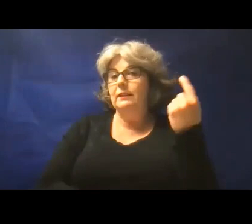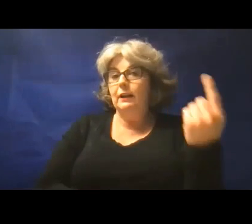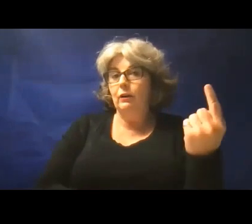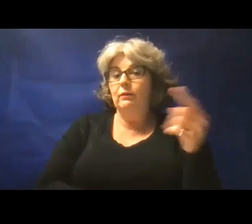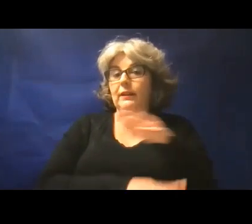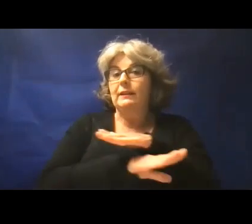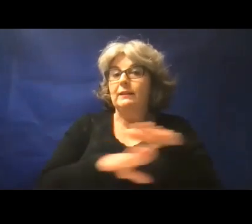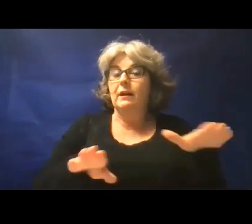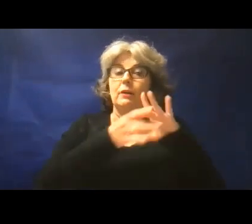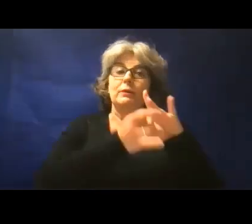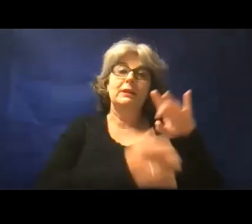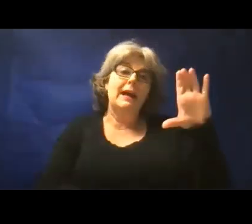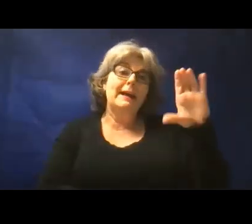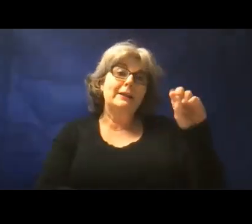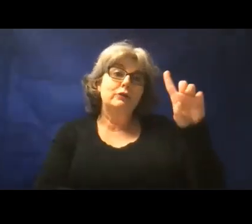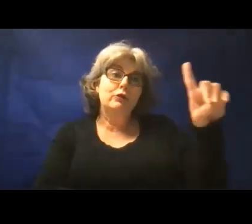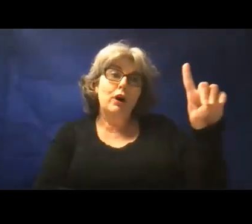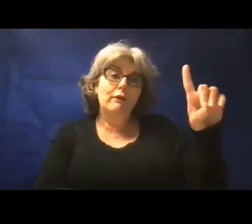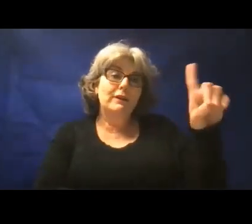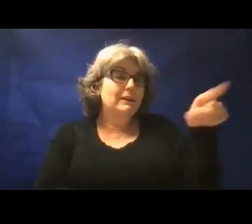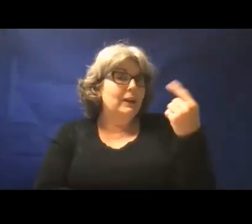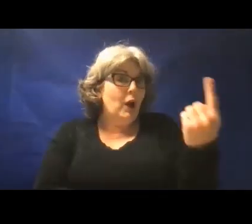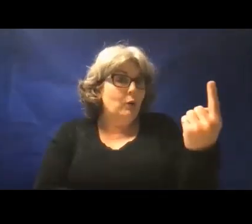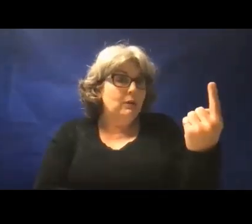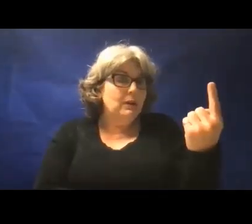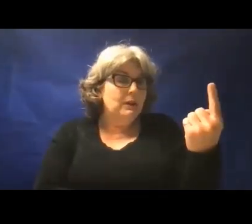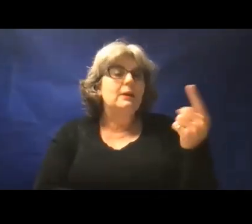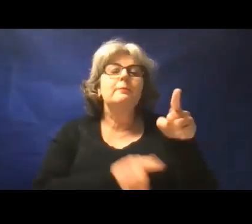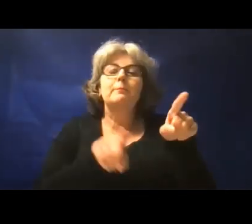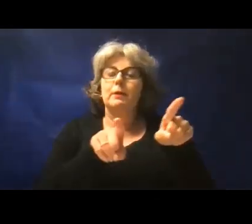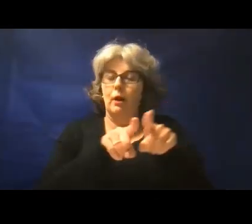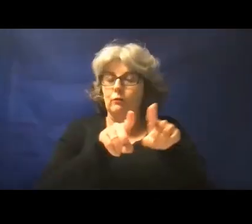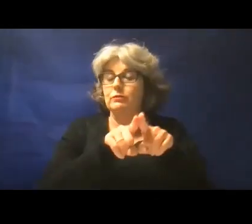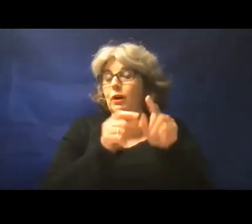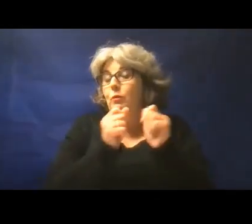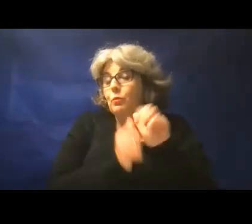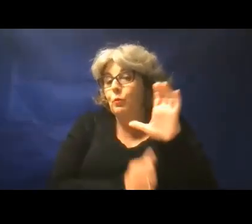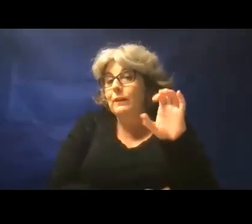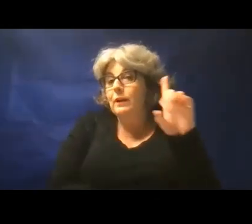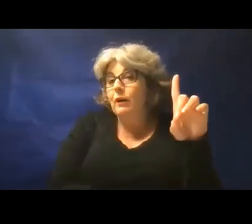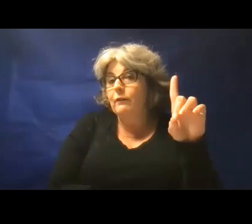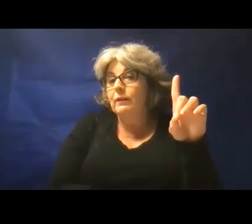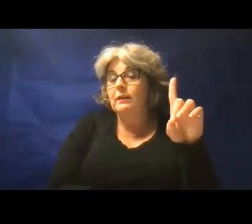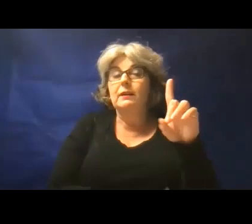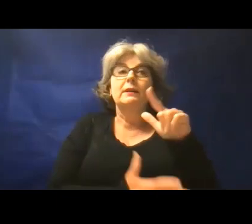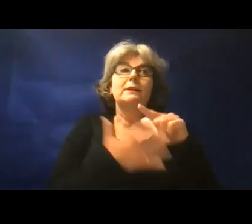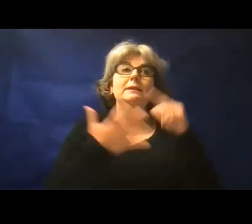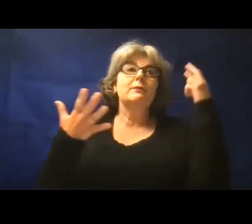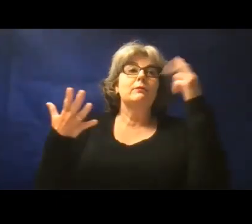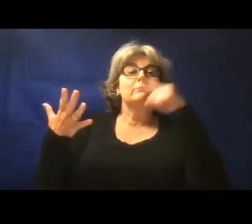related risk but code related risks as well some of the risk factors that we take into account now